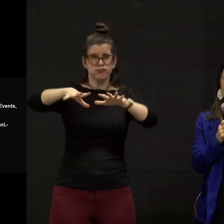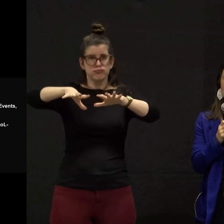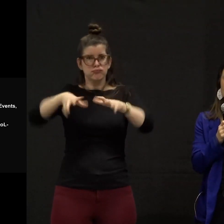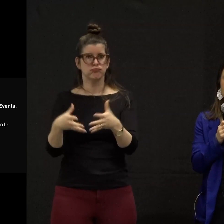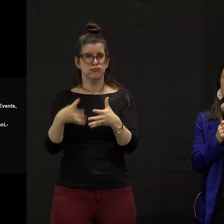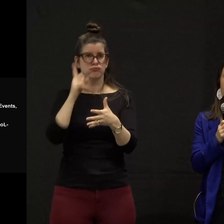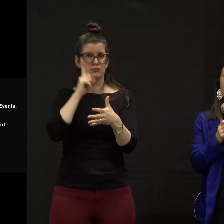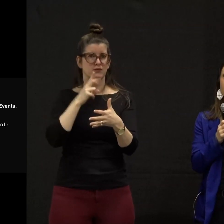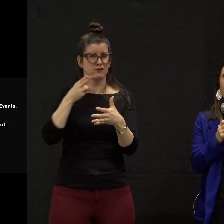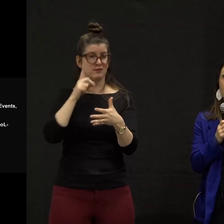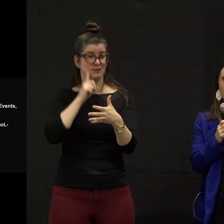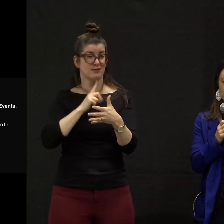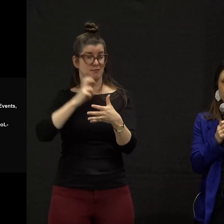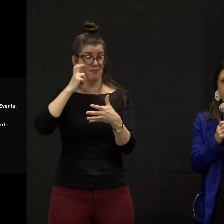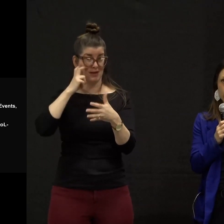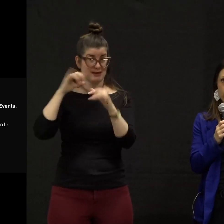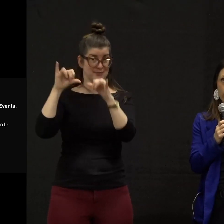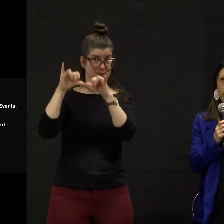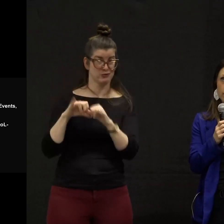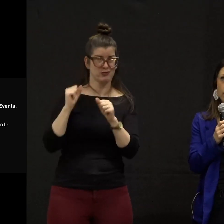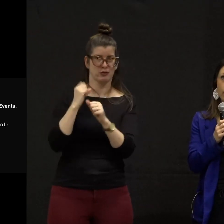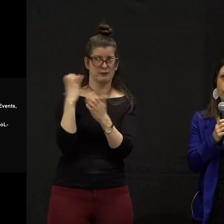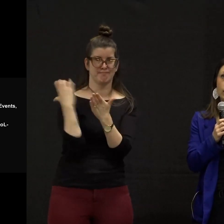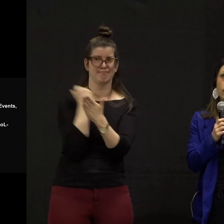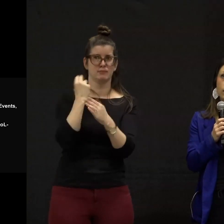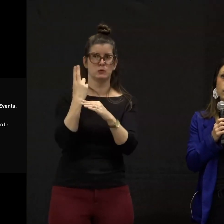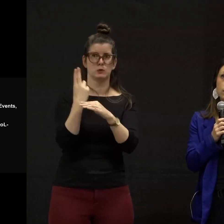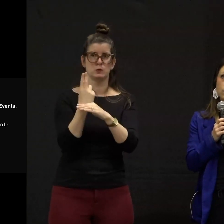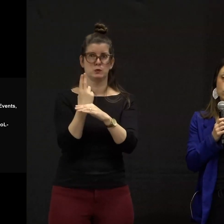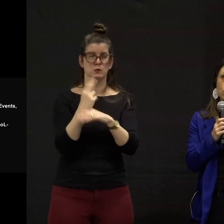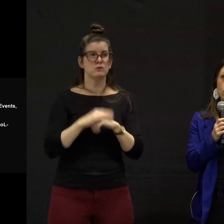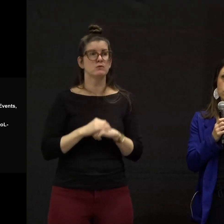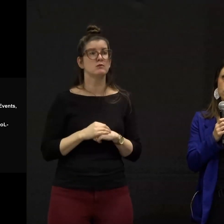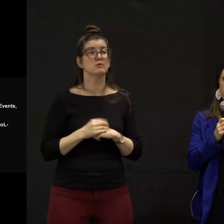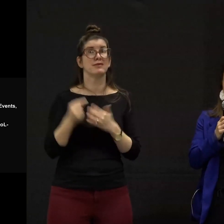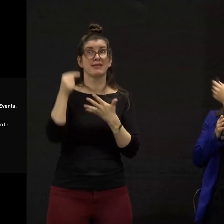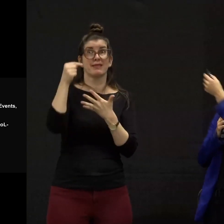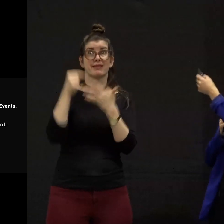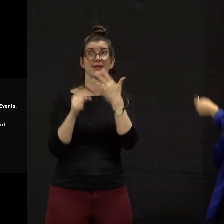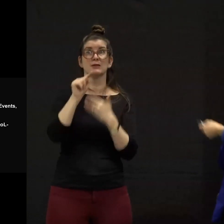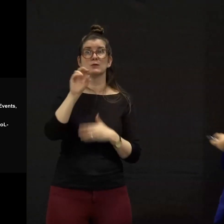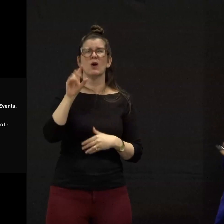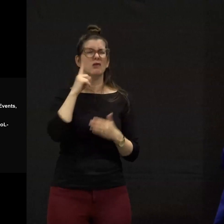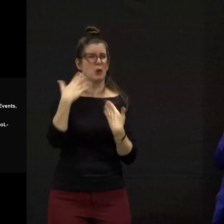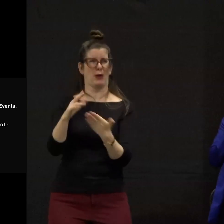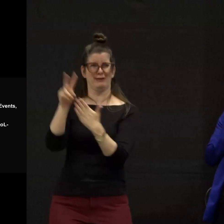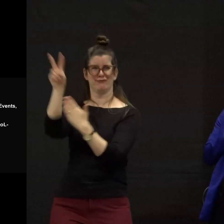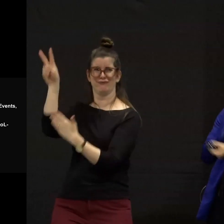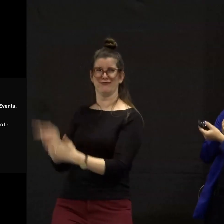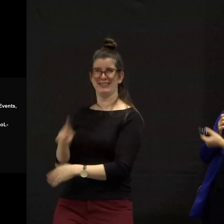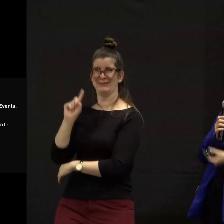and measures that we've been able to utilize these tools. And I'll give you a second to just read them over.